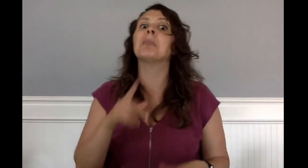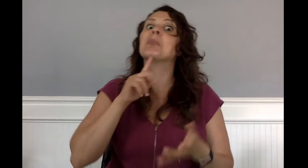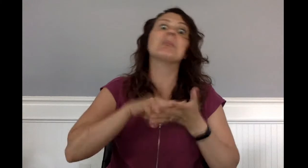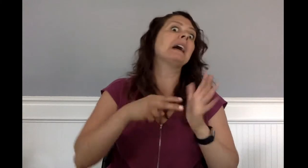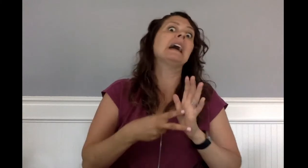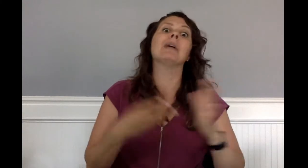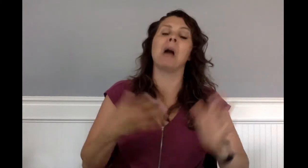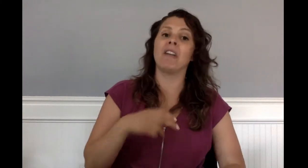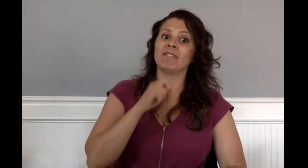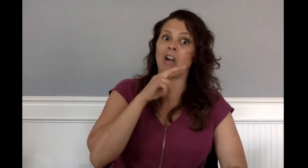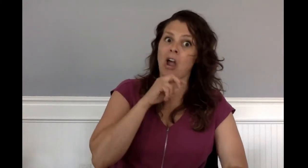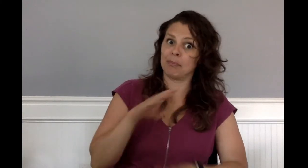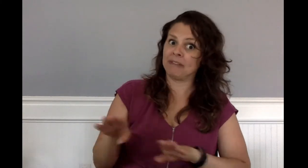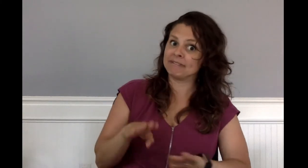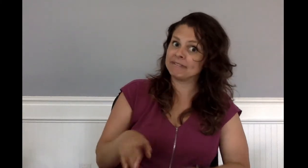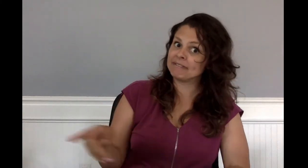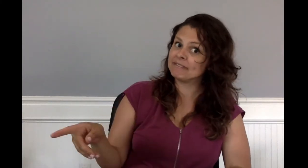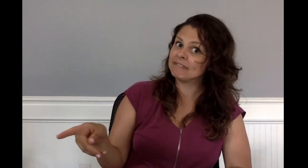He was asking, “Was Frog behaving?”